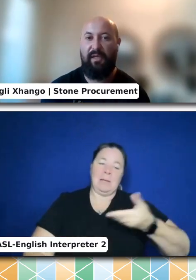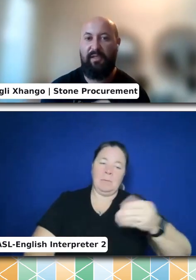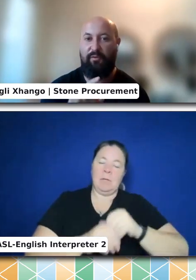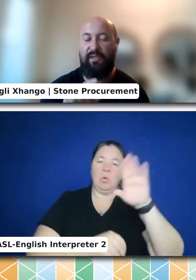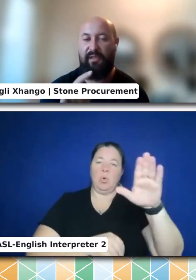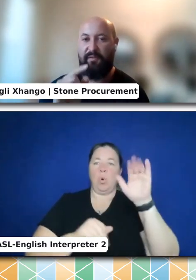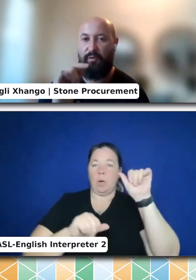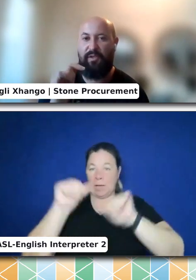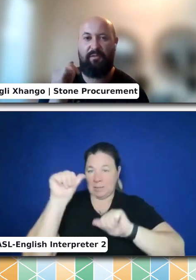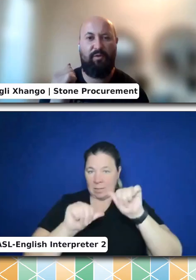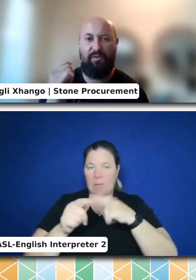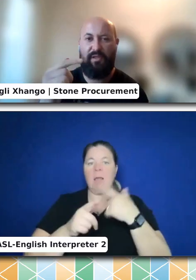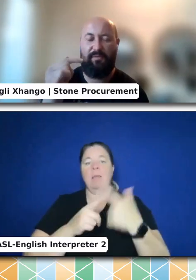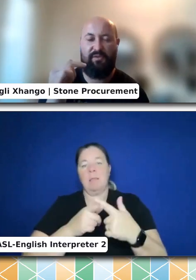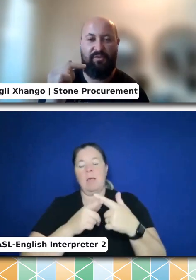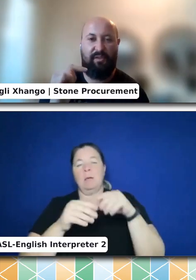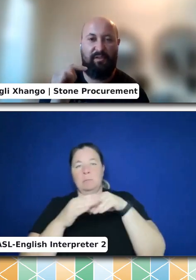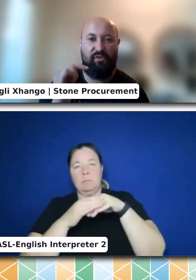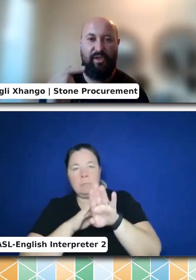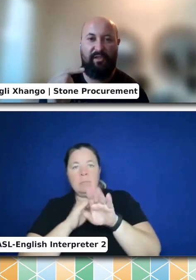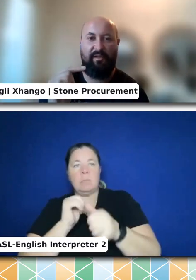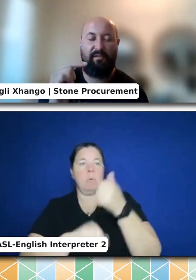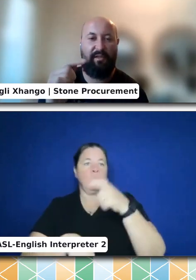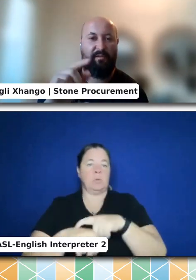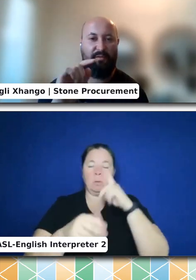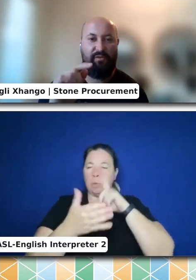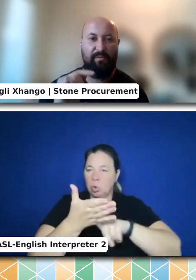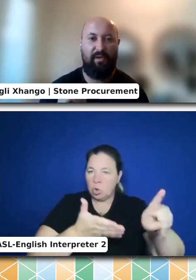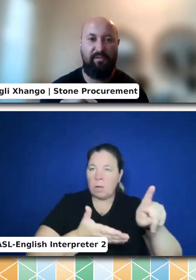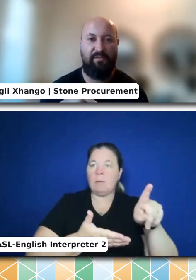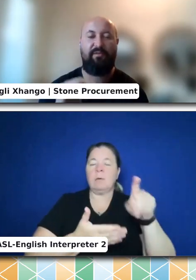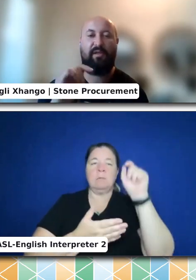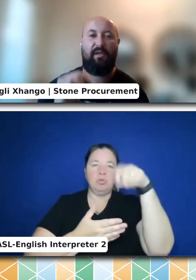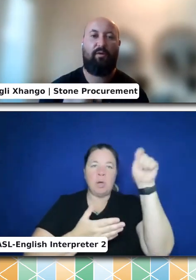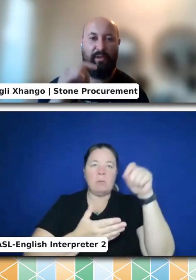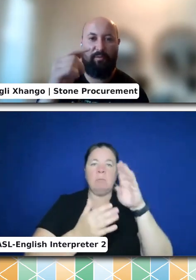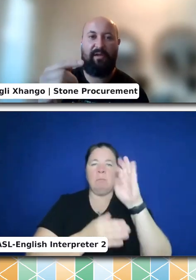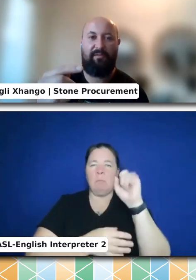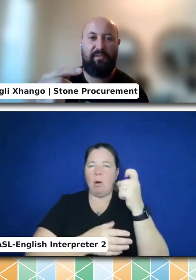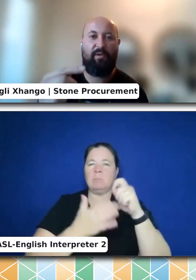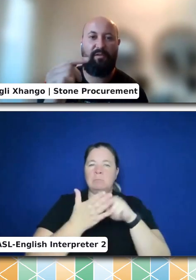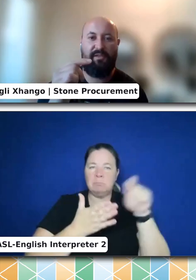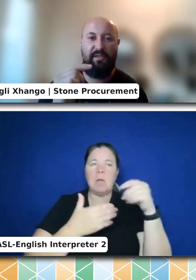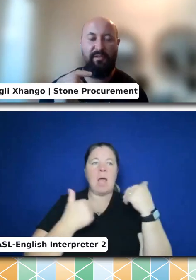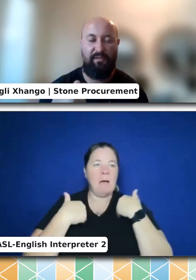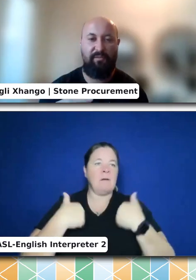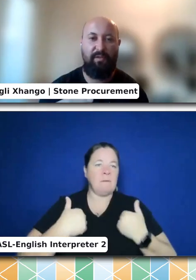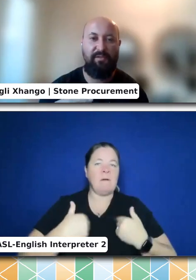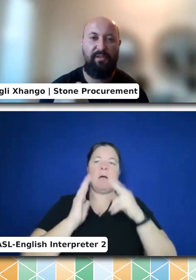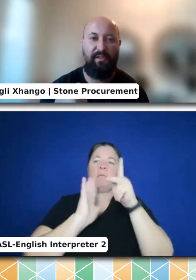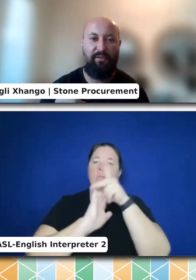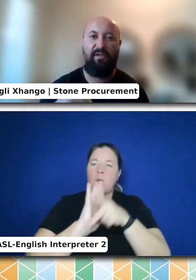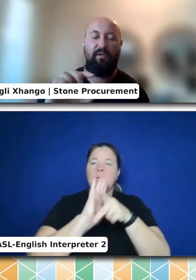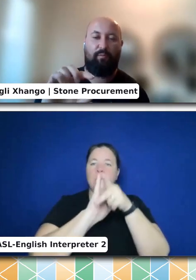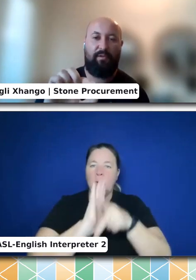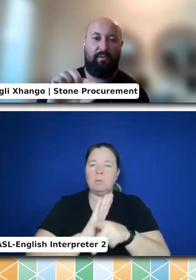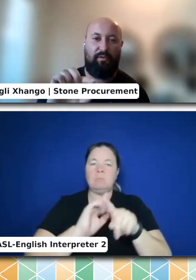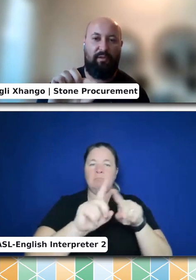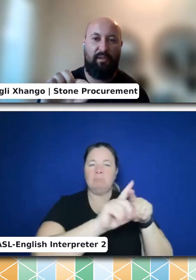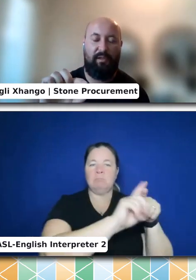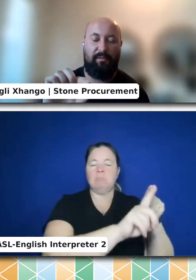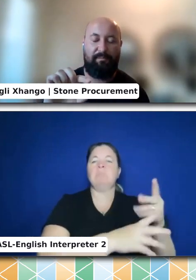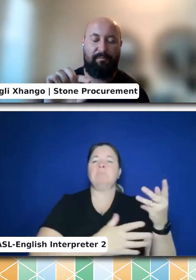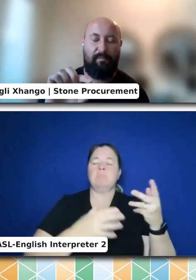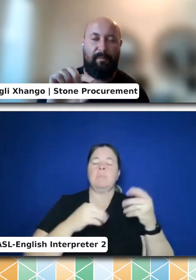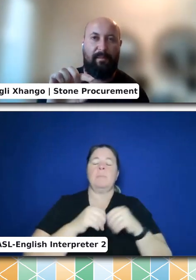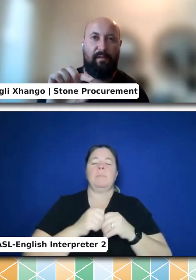That you then have to go in, and most of the time it's just, uh, check, like, little check boxes of… okay, we have this policy, this is our policy in here, with a little, um.